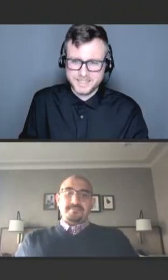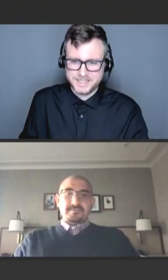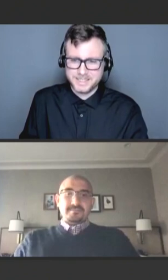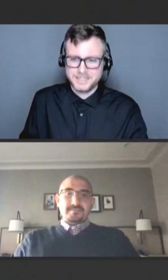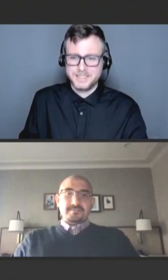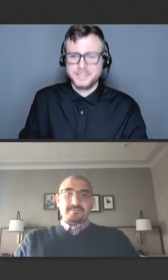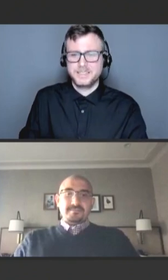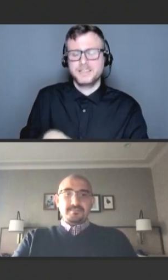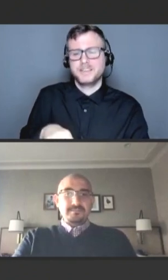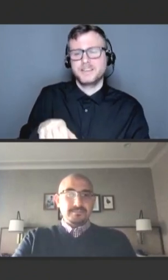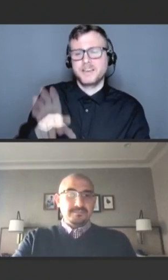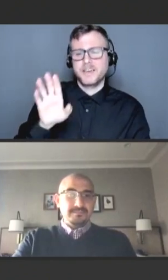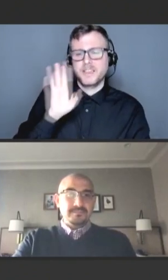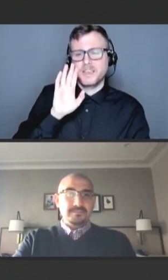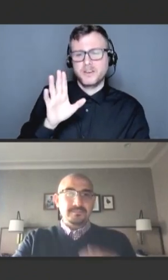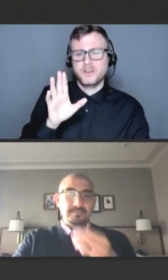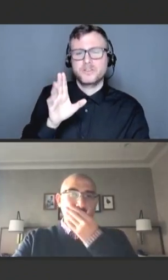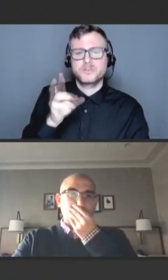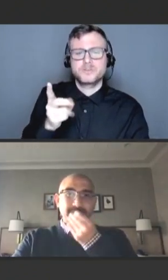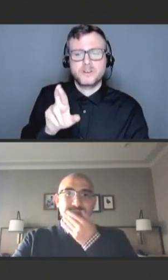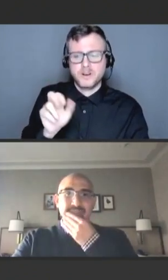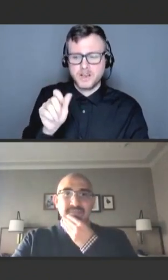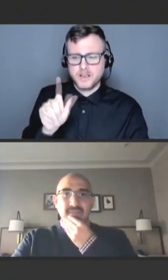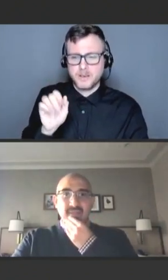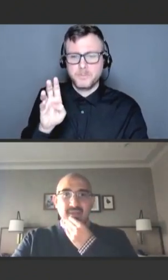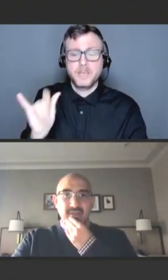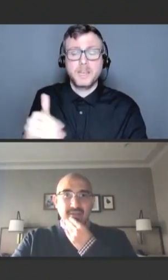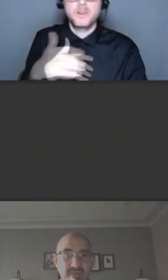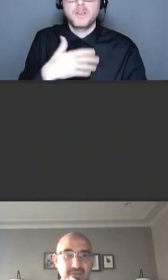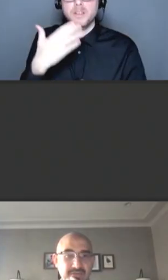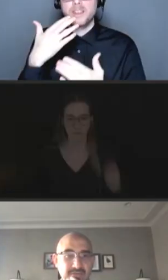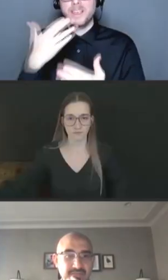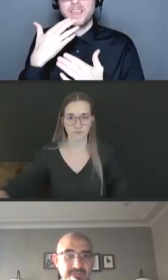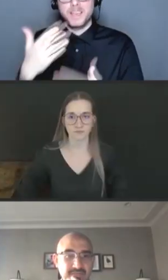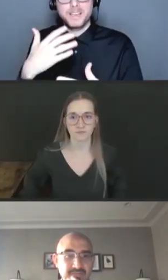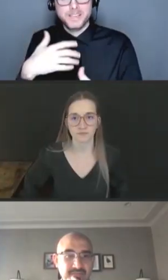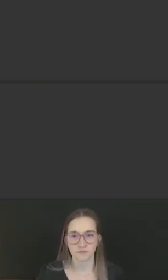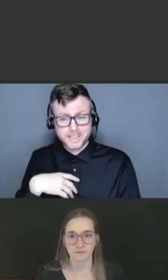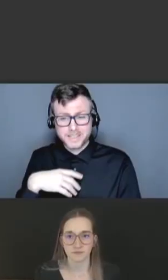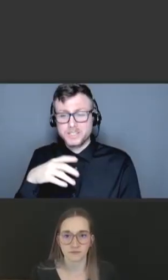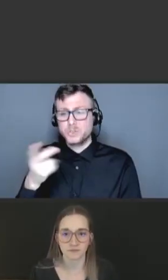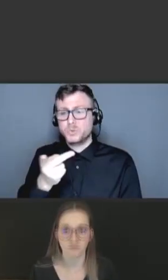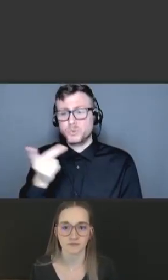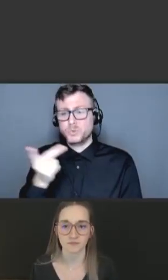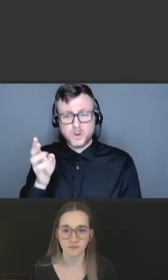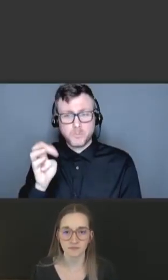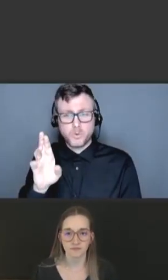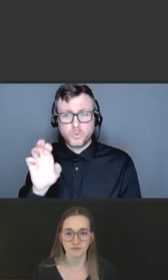Thank you, Dr. Ellebedy. I want to thank you and Dr. Barouch for two very intriguing